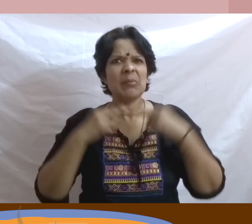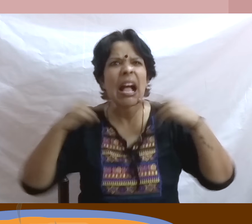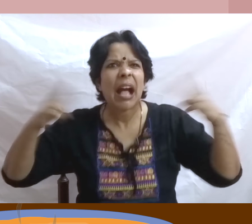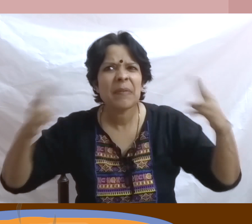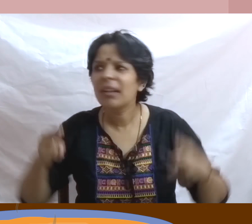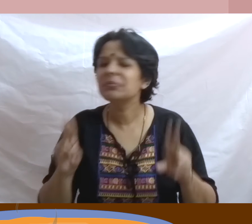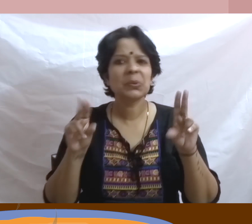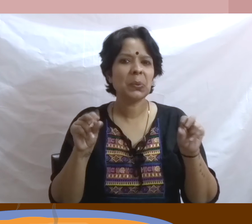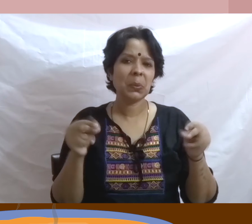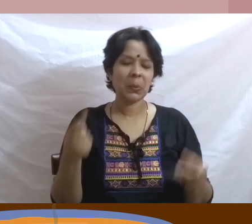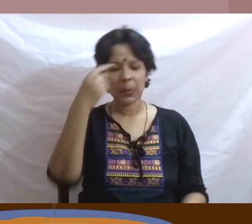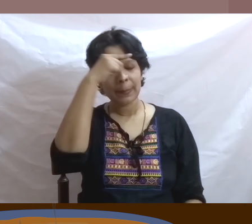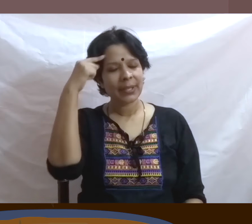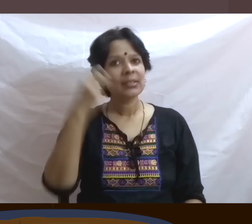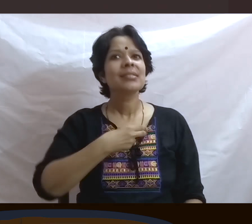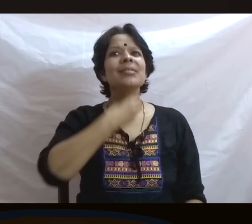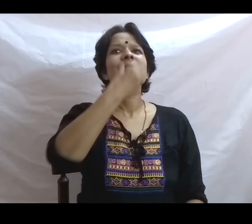so he saw no good in showing his anger there.